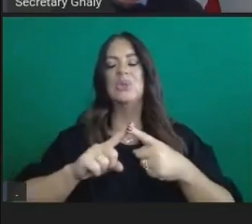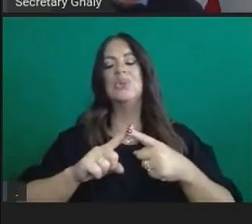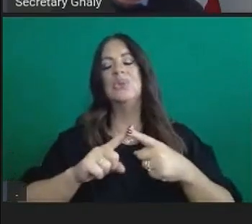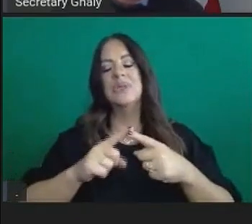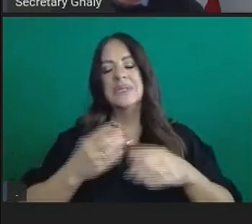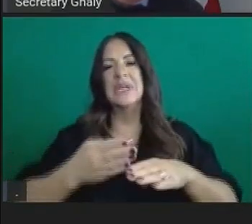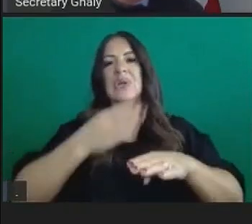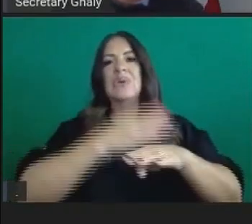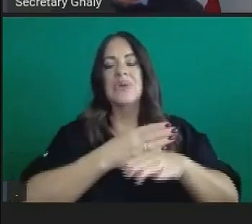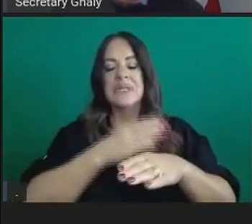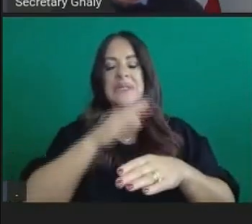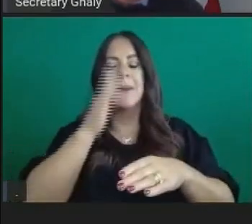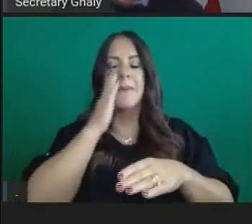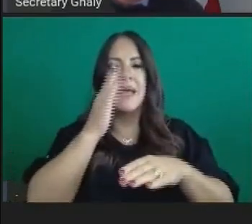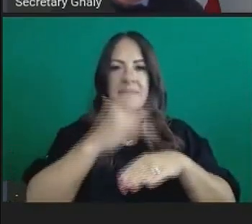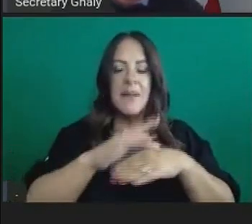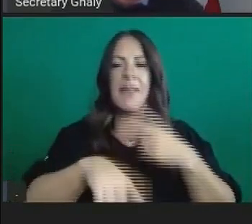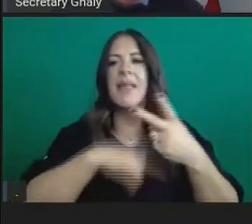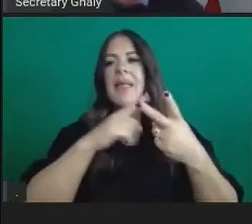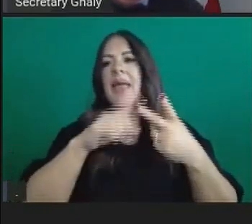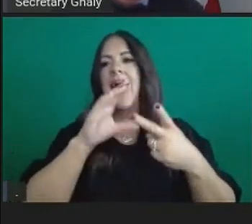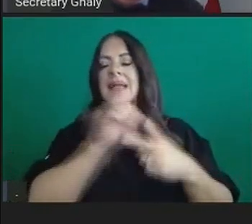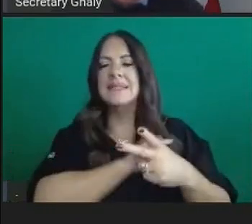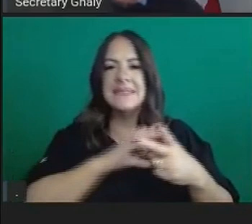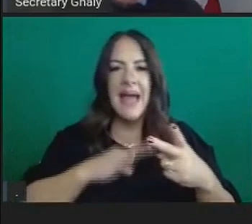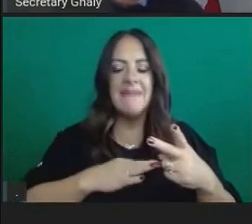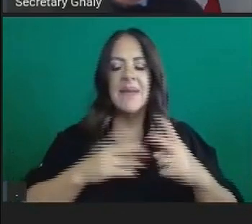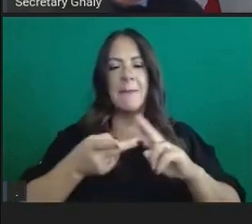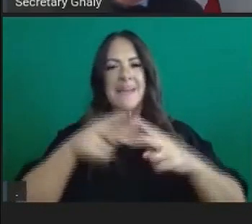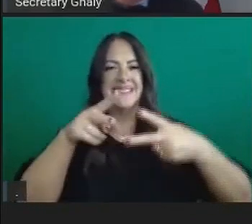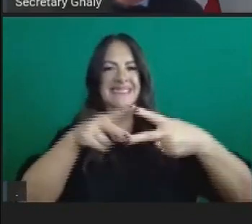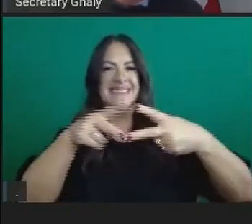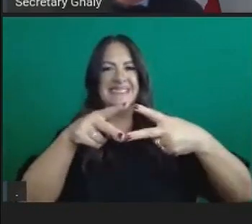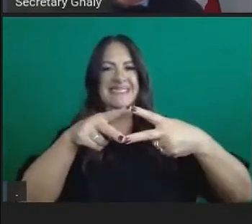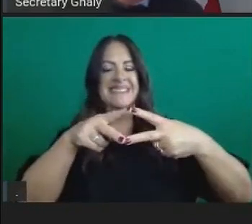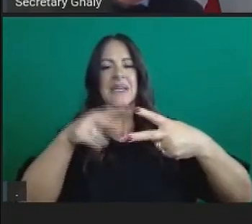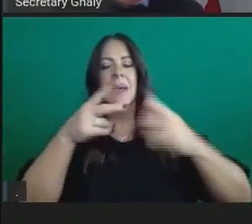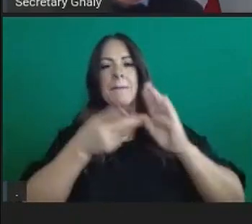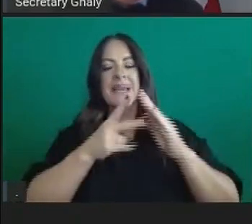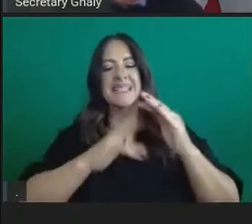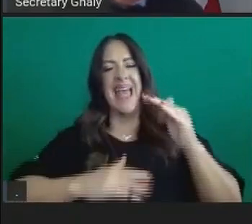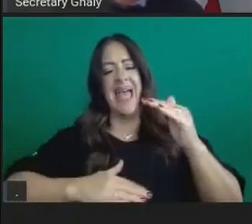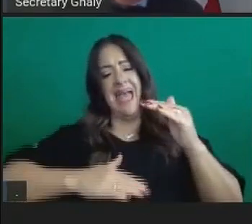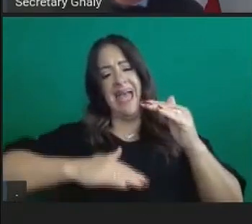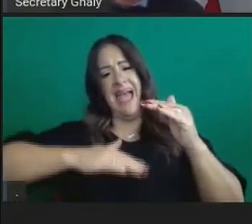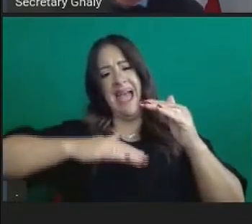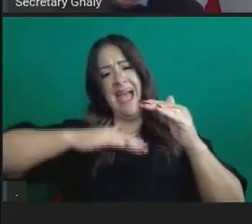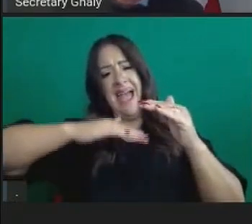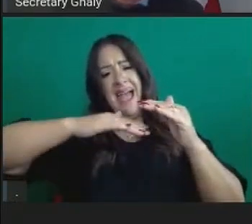OPEN, HOSPITALS THAT WE JUST DESCRIBED ARE DOING ALL THEY SPACE FOR BEDS.